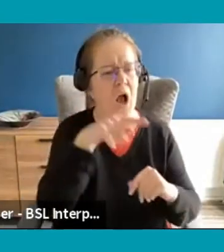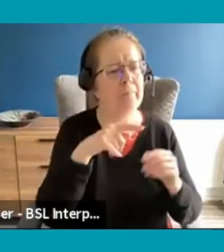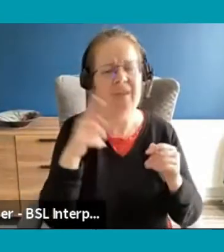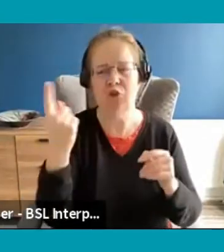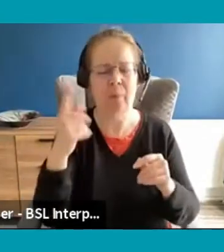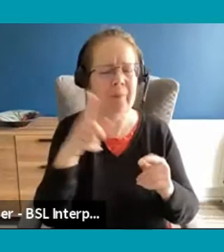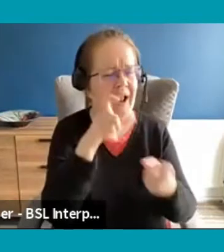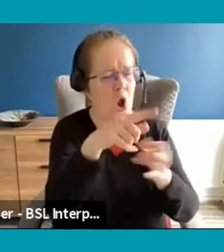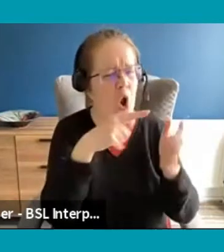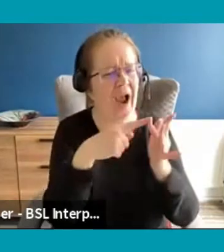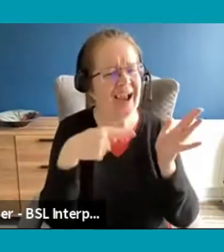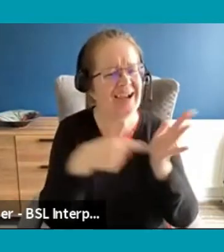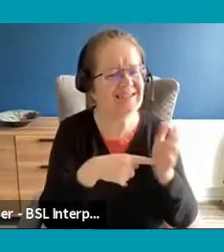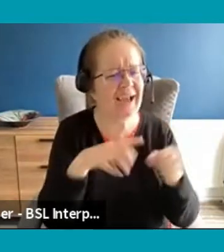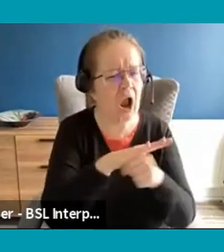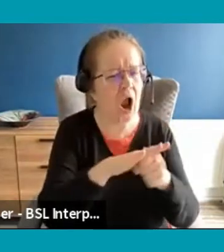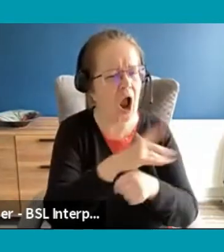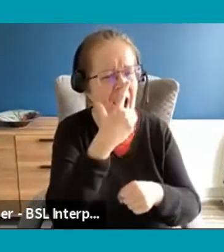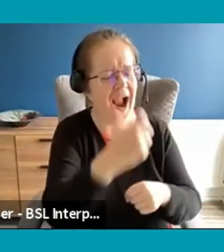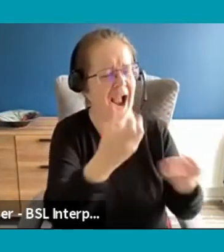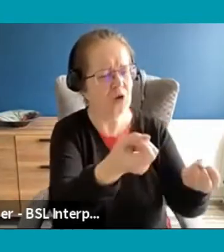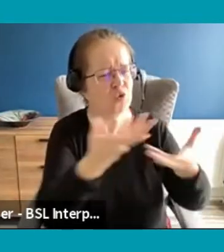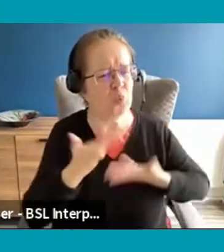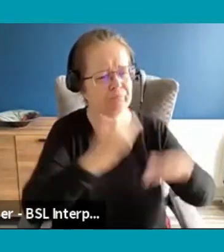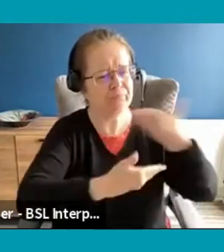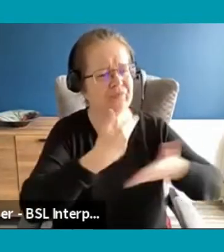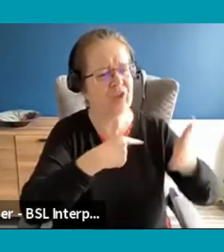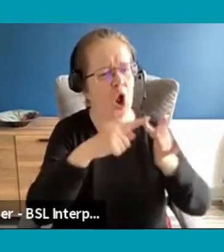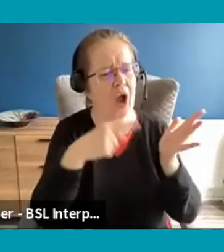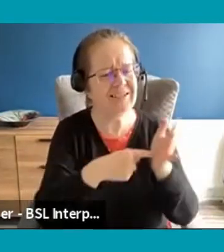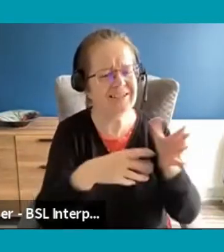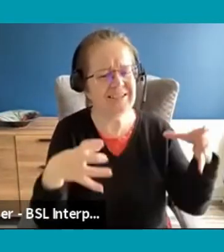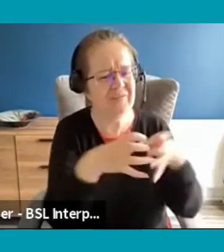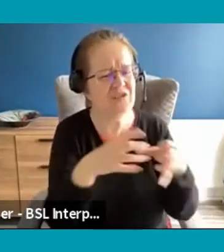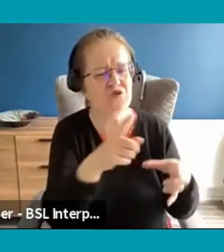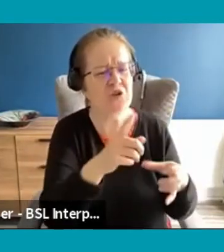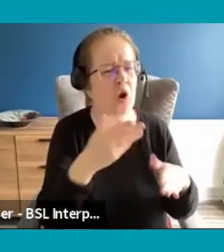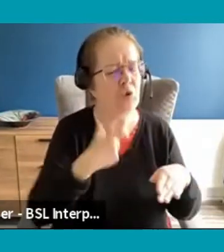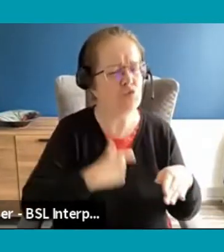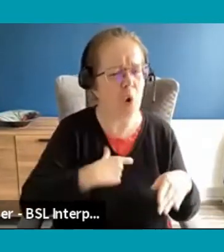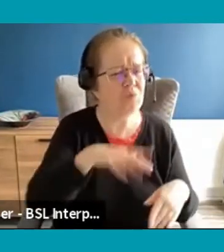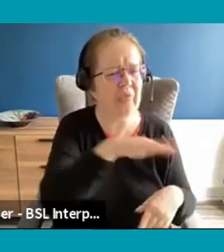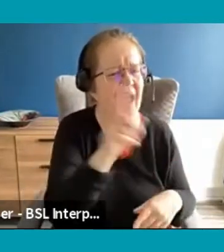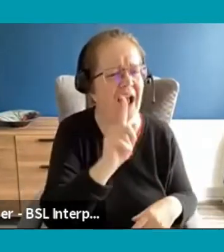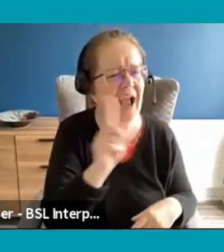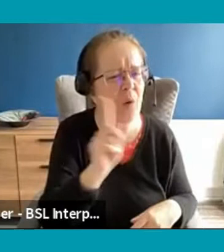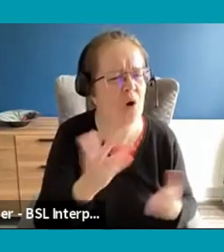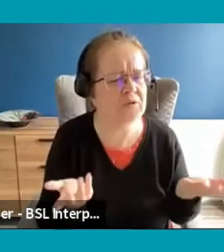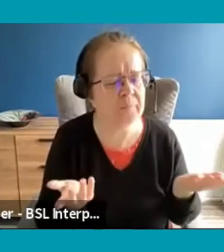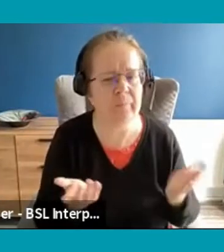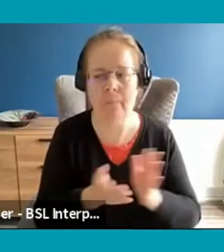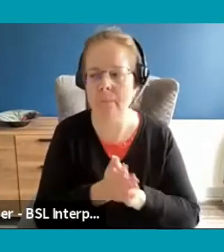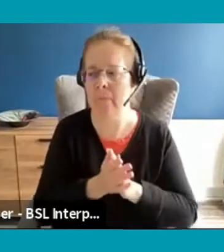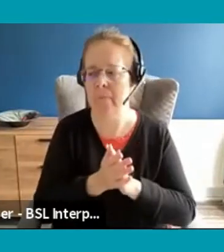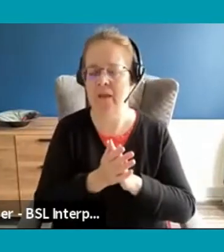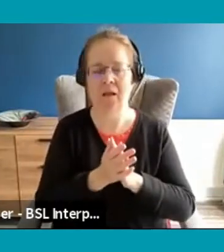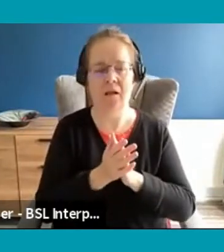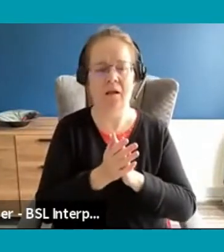Tell us a little more about your IT division and the sort of roles that you have there. Well, well, it it it right. As you can imagine,